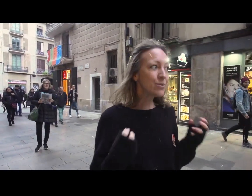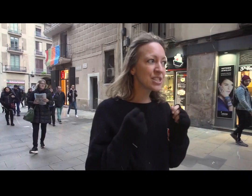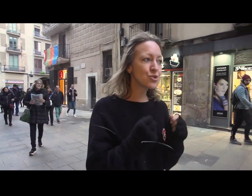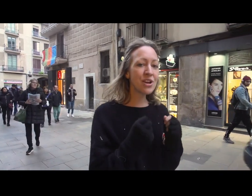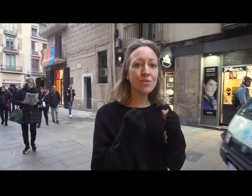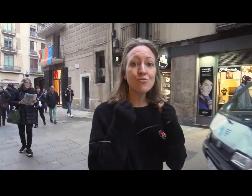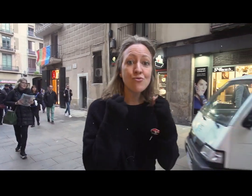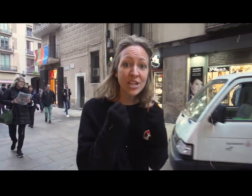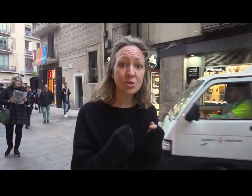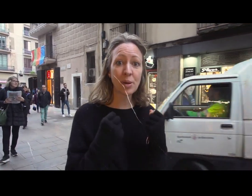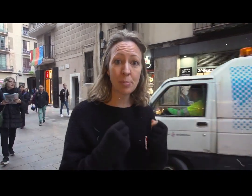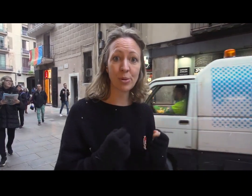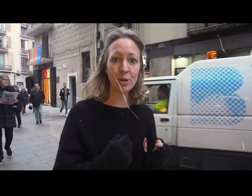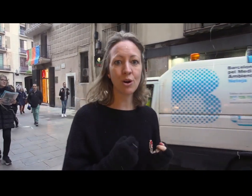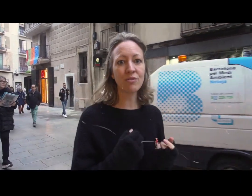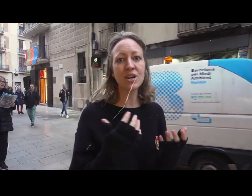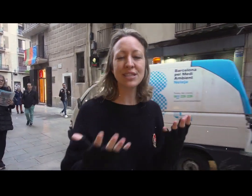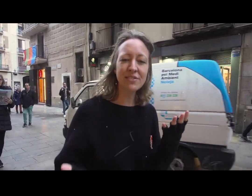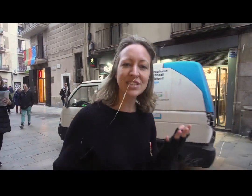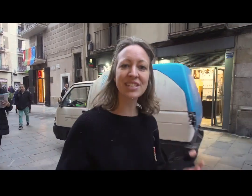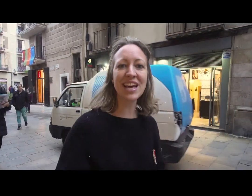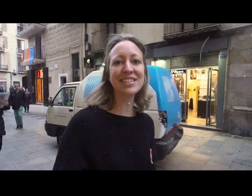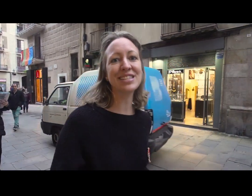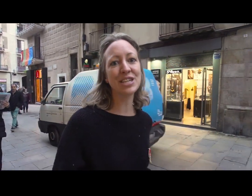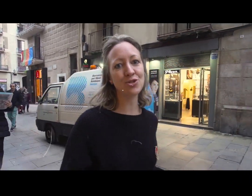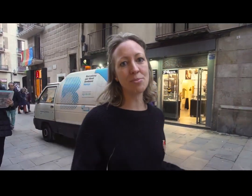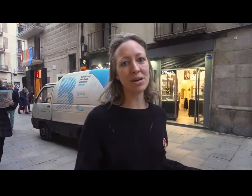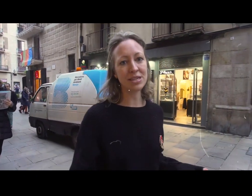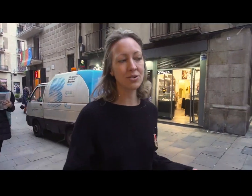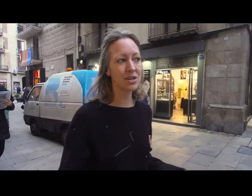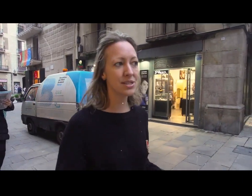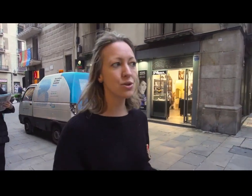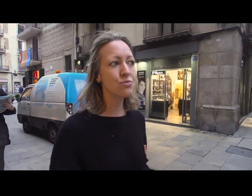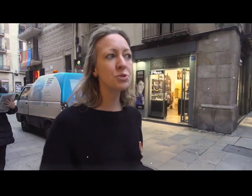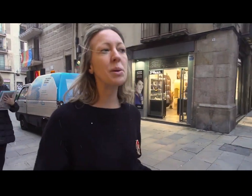It was a street where the rich people of Barcelona lived in the 17th-18th centuries.